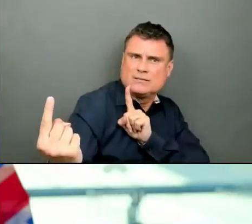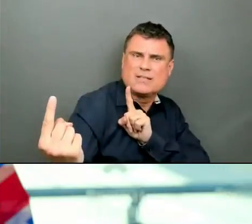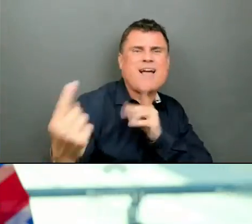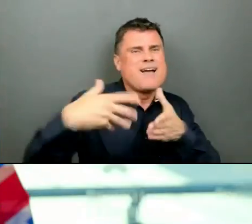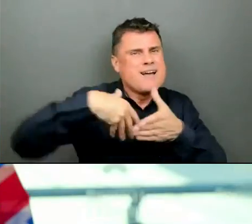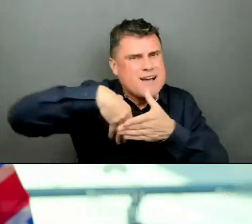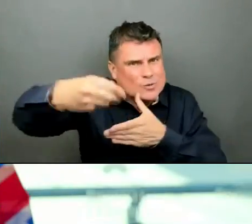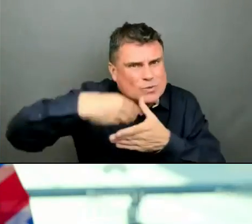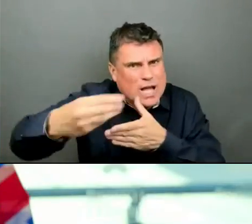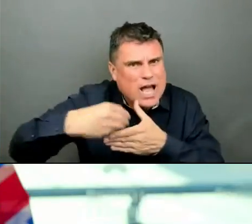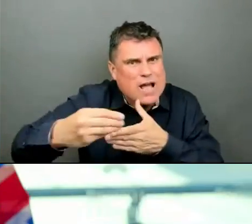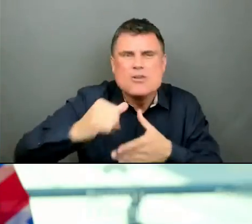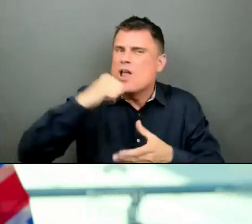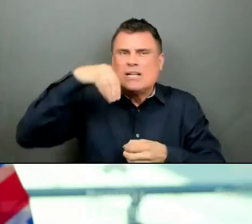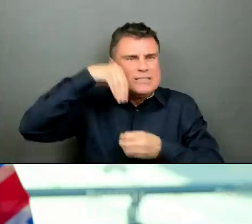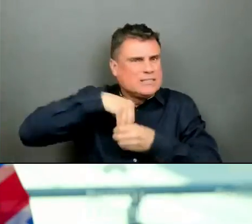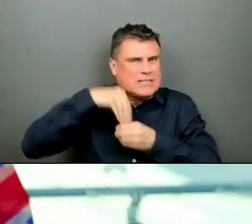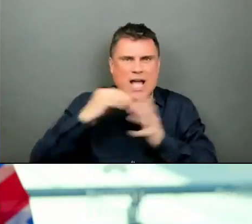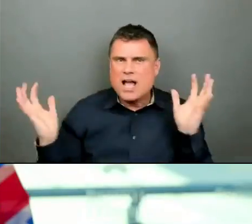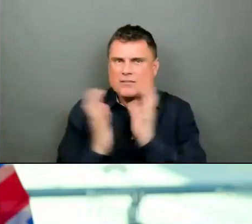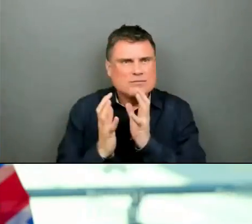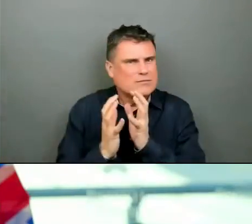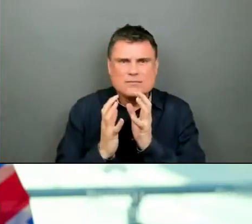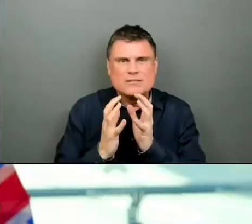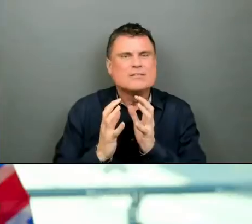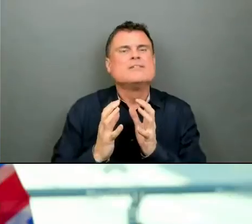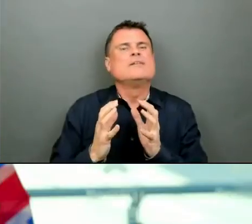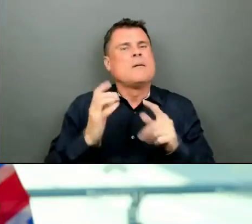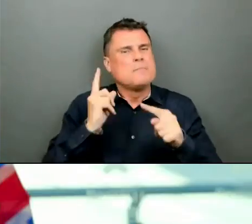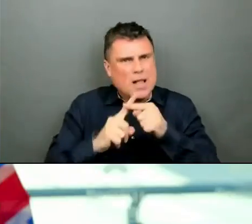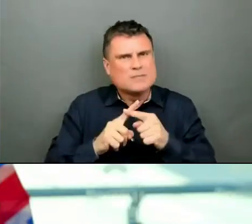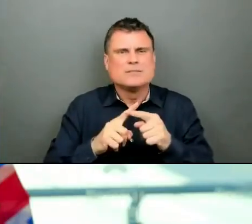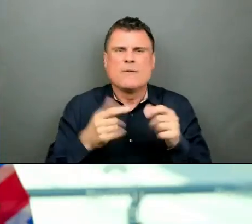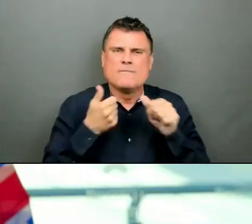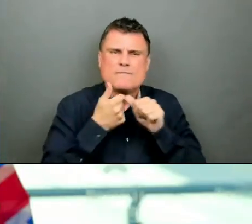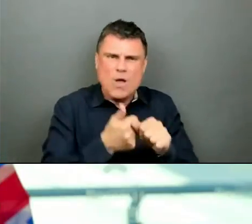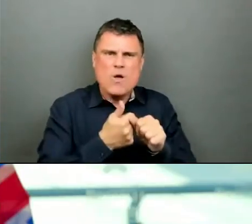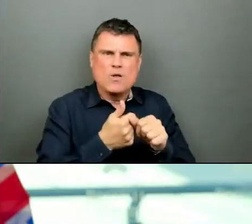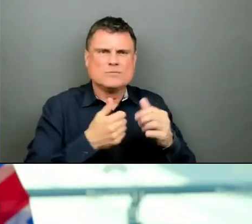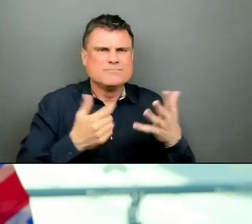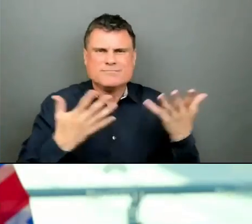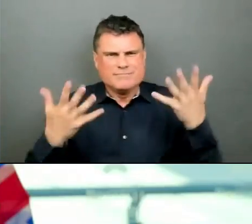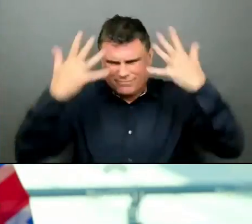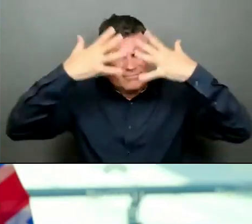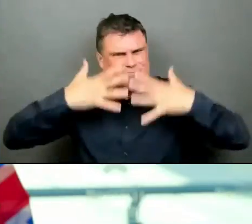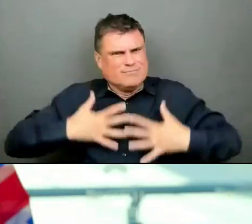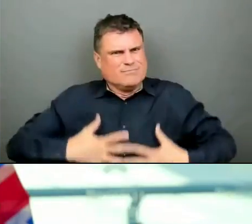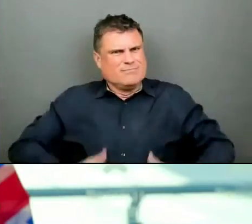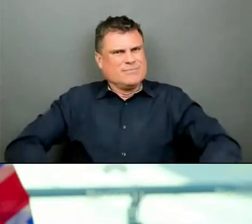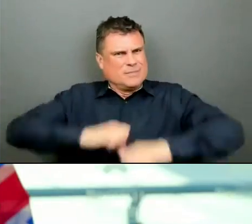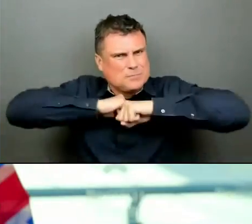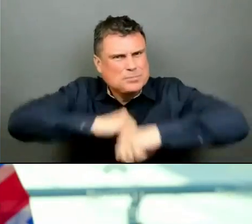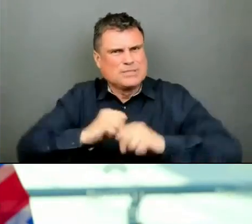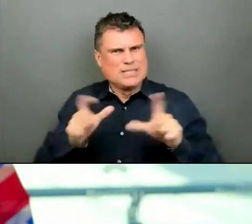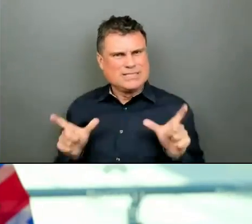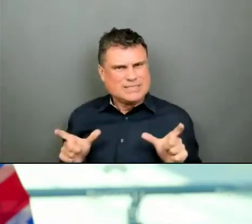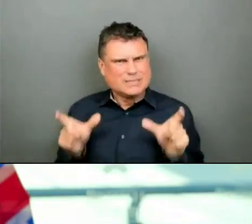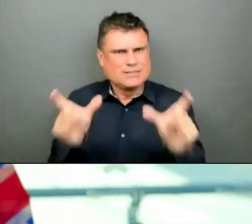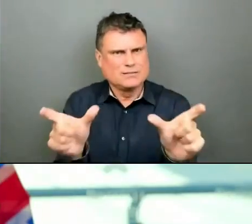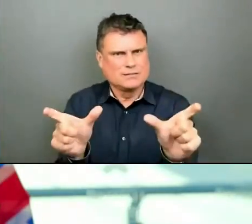Using all our layers of protection right now all the time. We have vaccines on our side